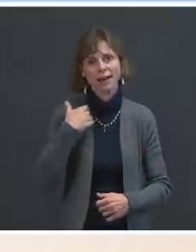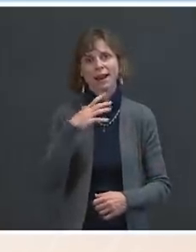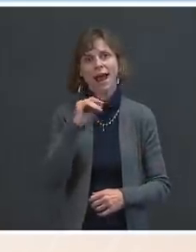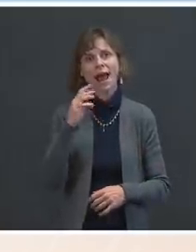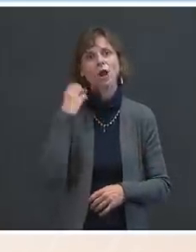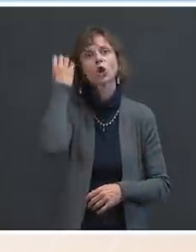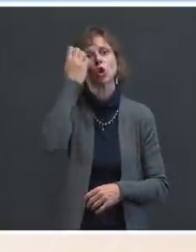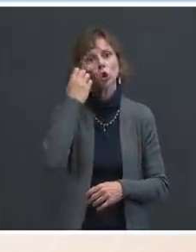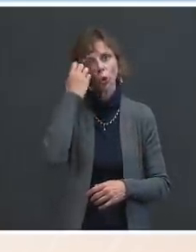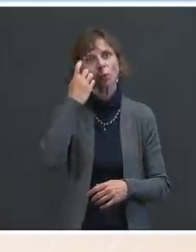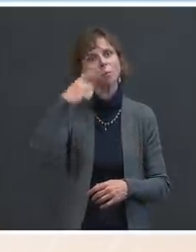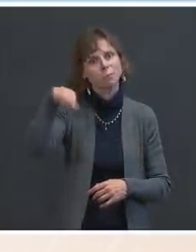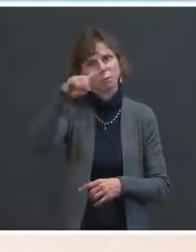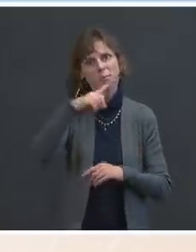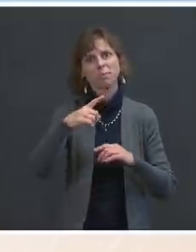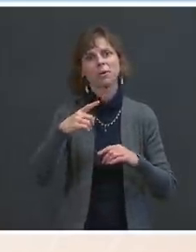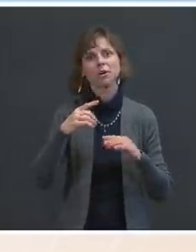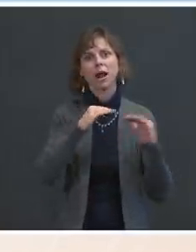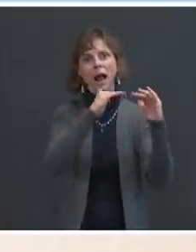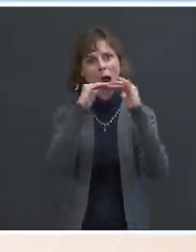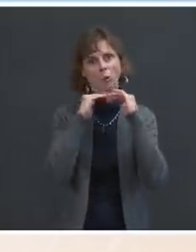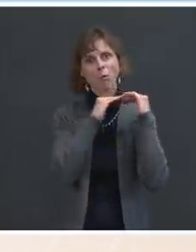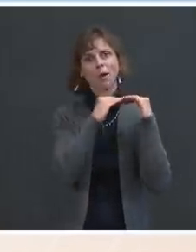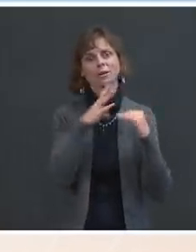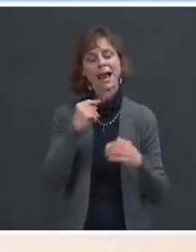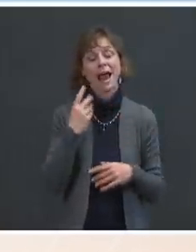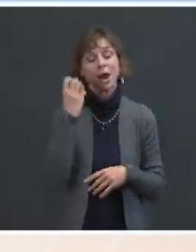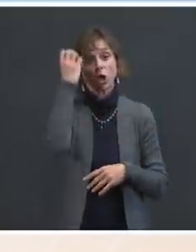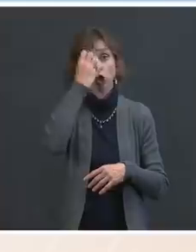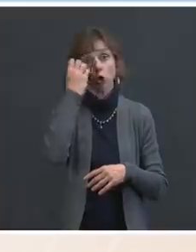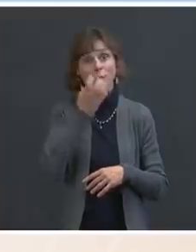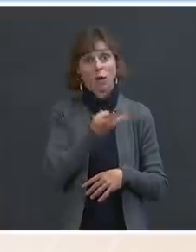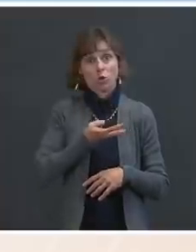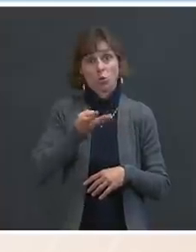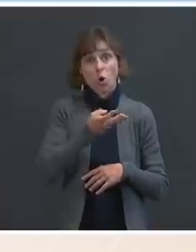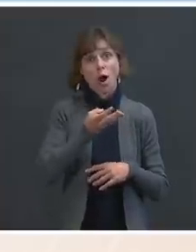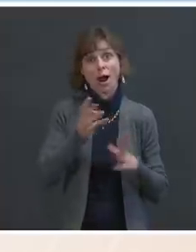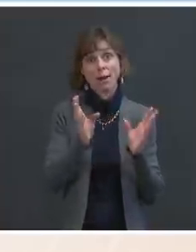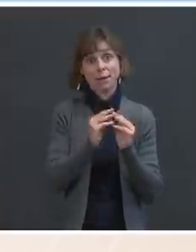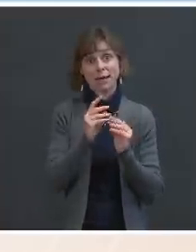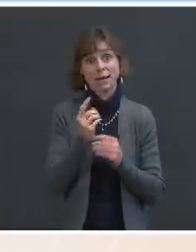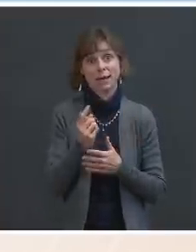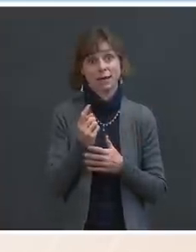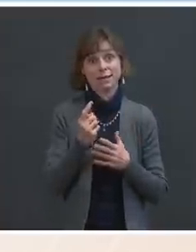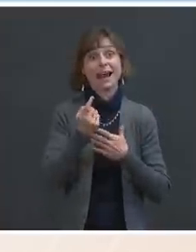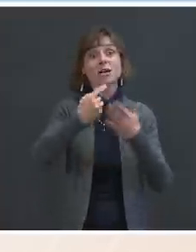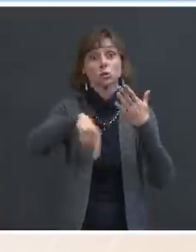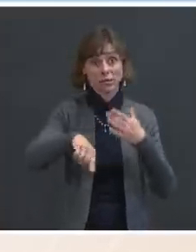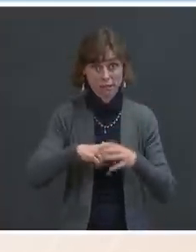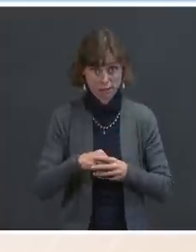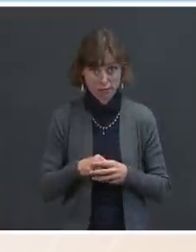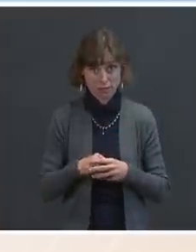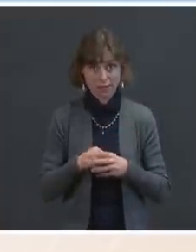including our European Quad meeting next week. It was important to us that this administration's first meeting with Chinese officials